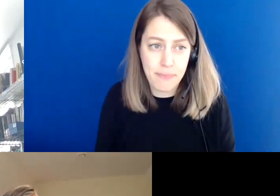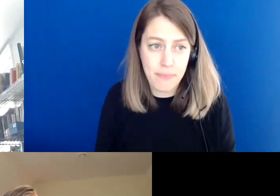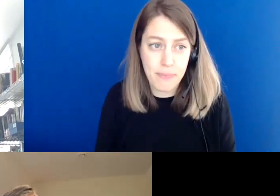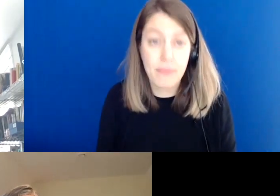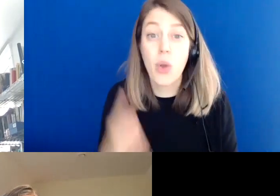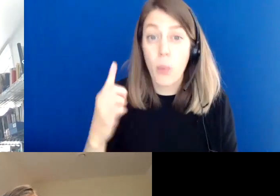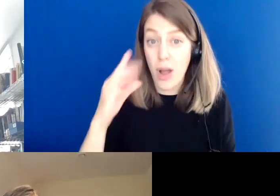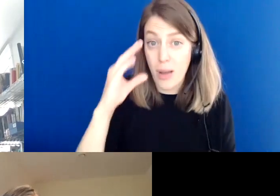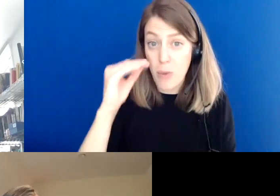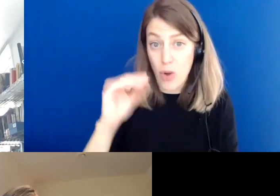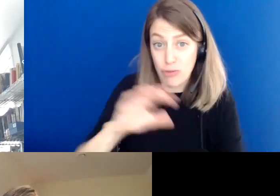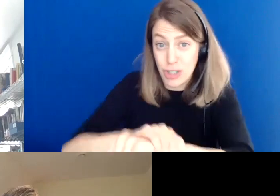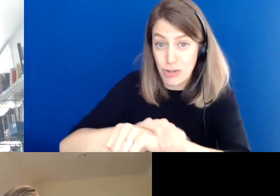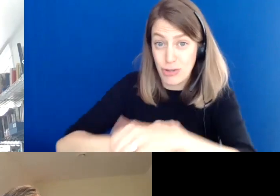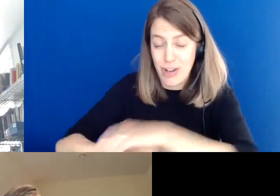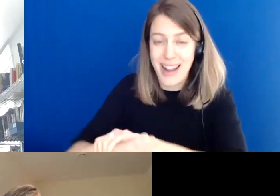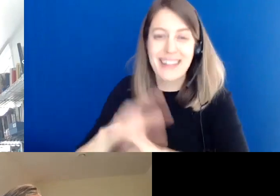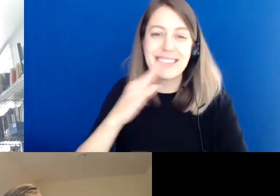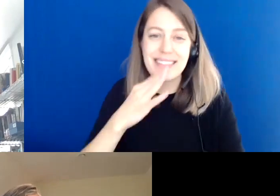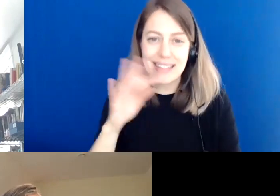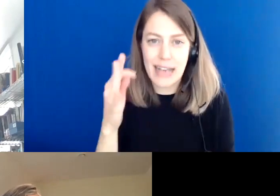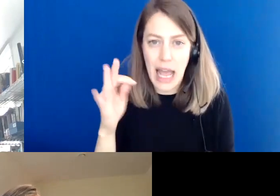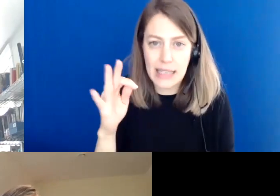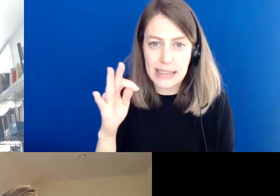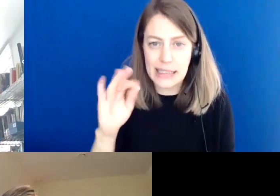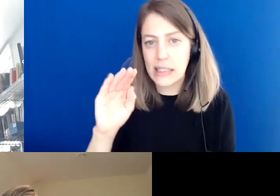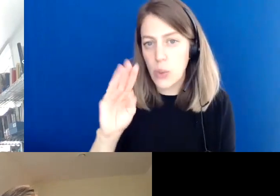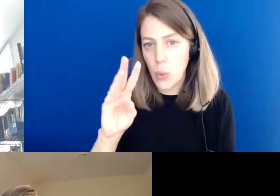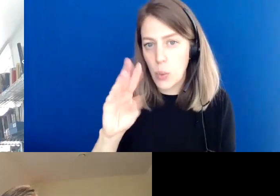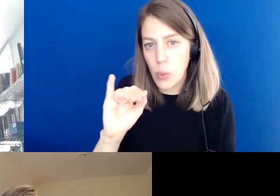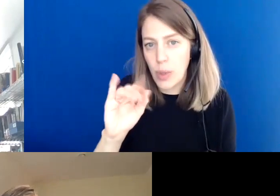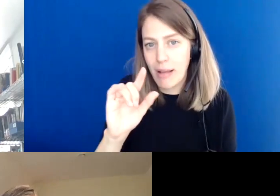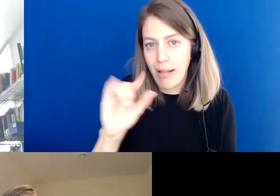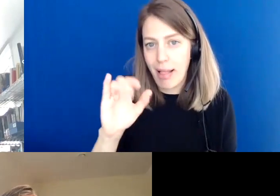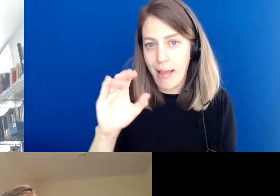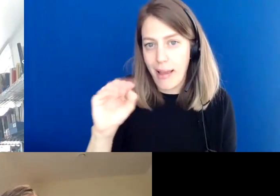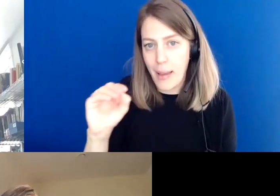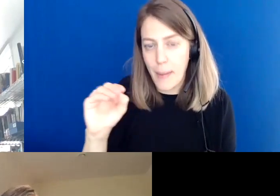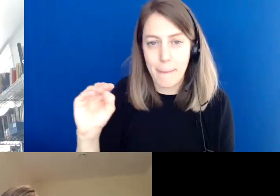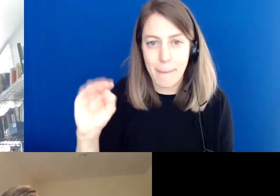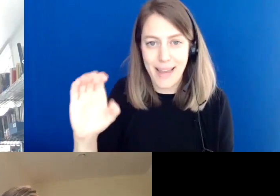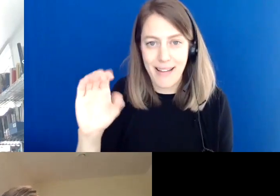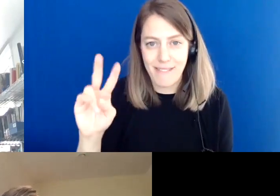aged 19, who had been at the Behavior Research Institute for less than two weeks.